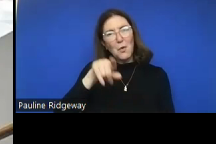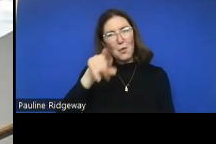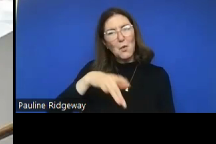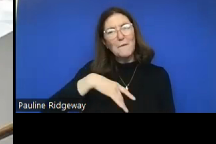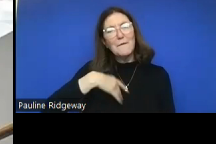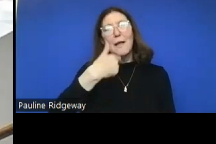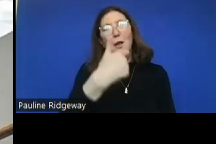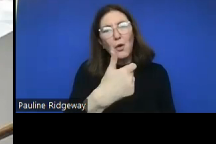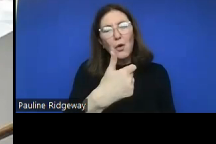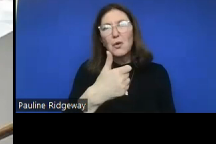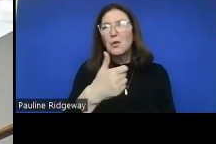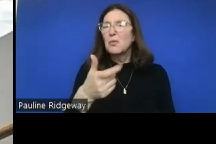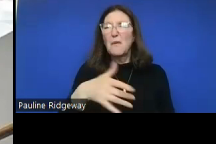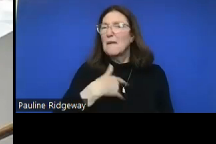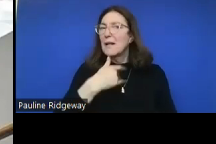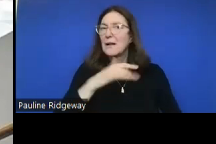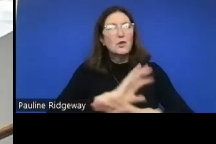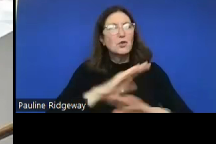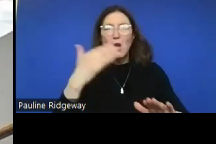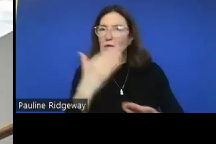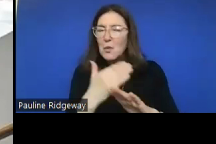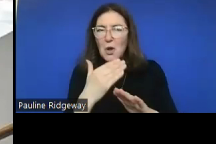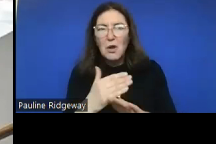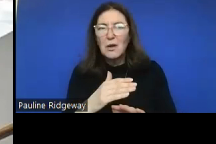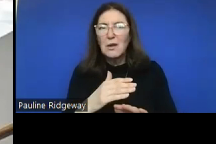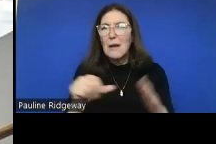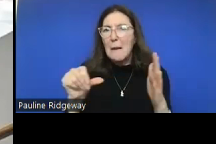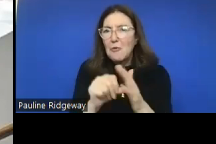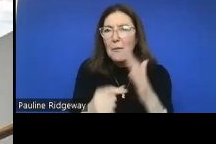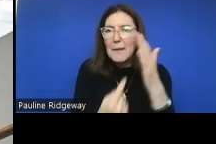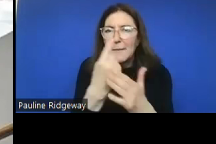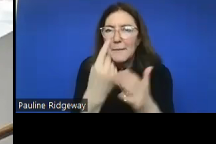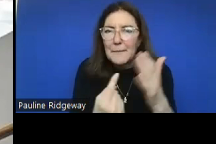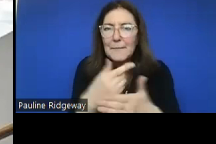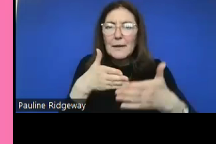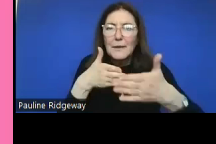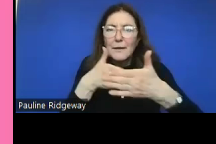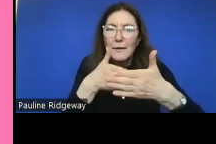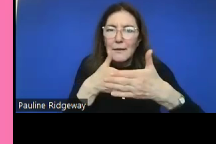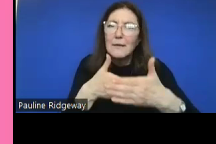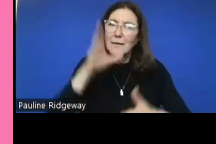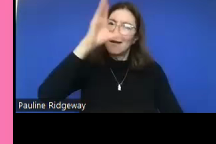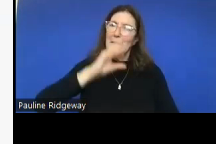If it's not working correctly for you and stuff like that, just let us know. We are here for you, the Digital Culture Network.